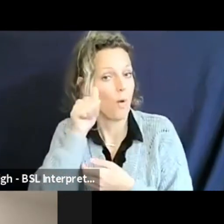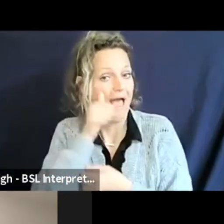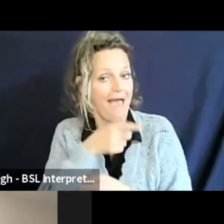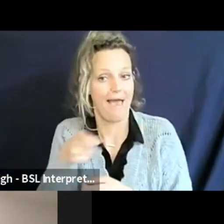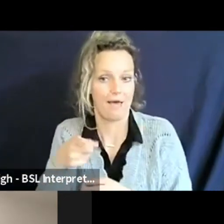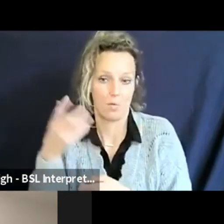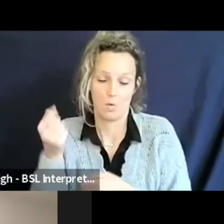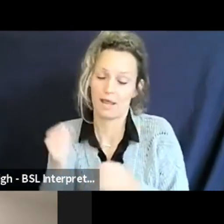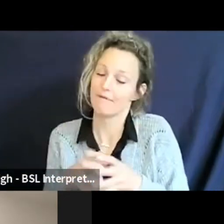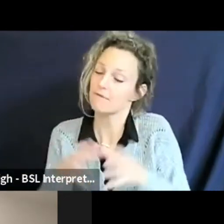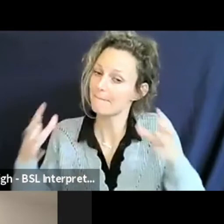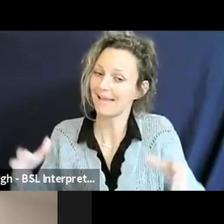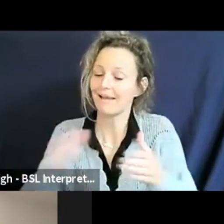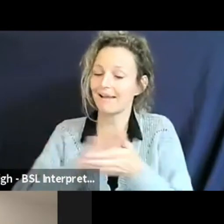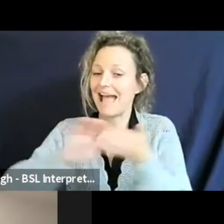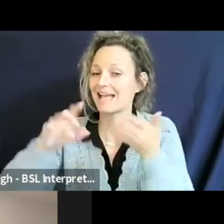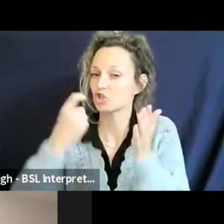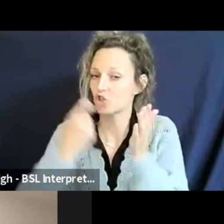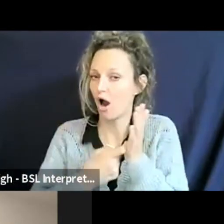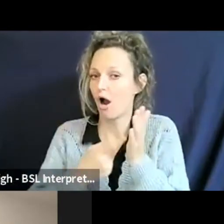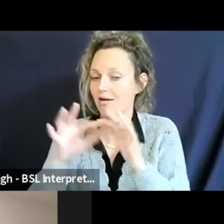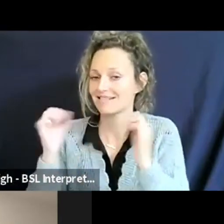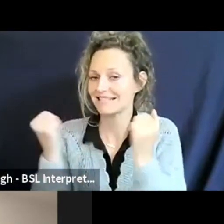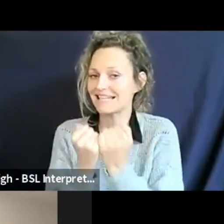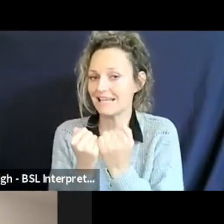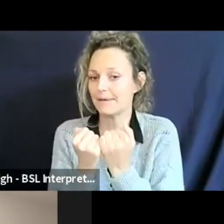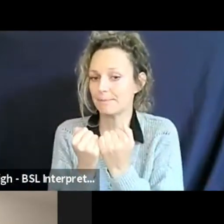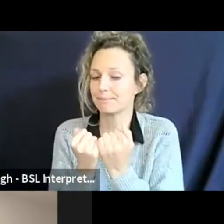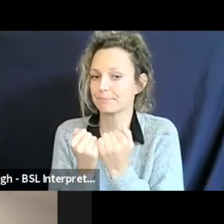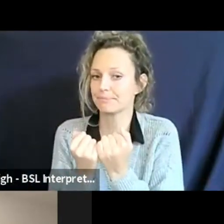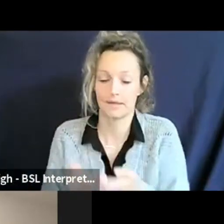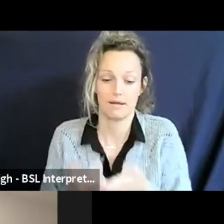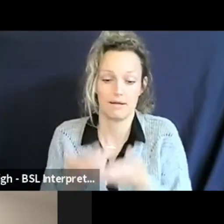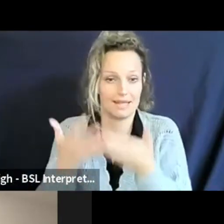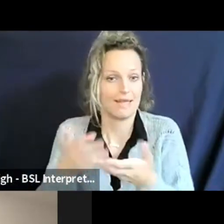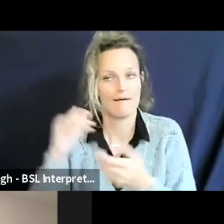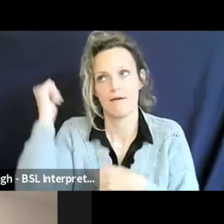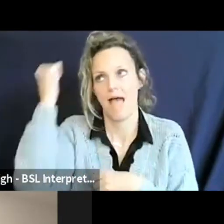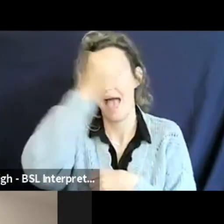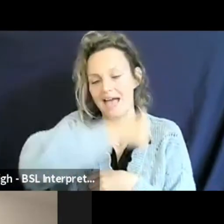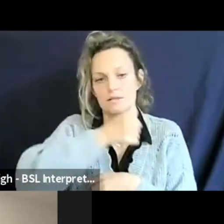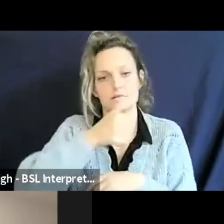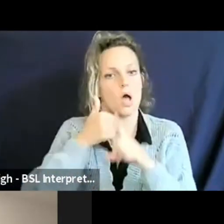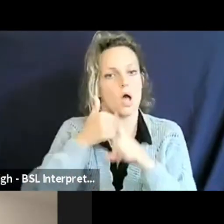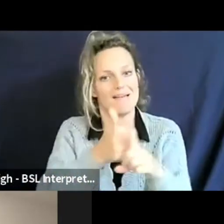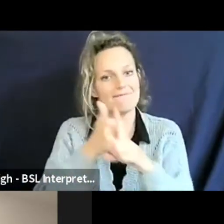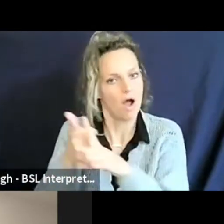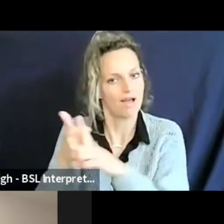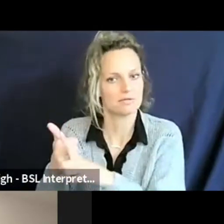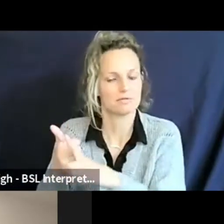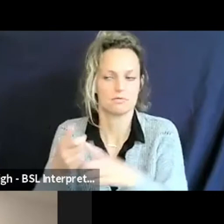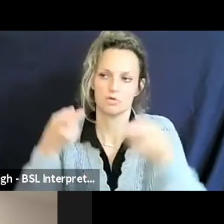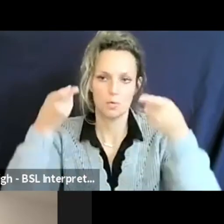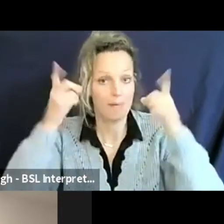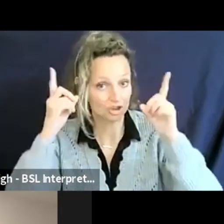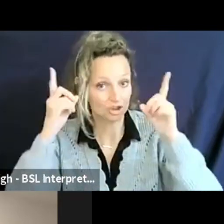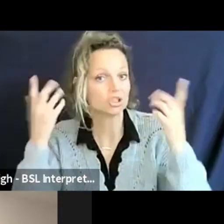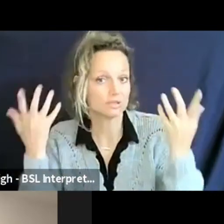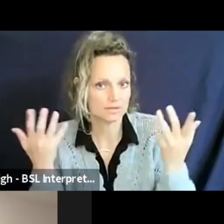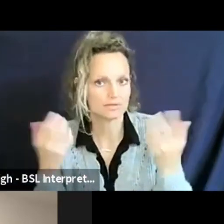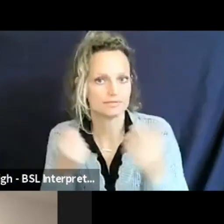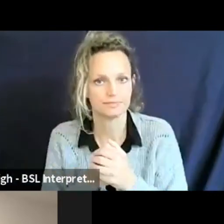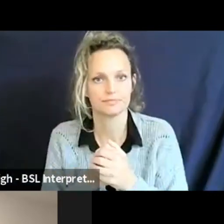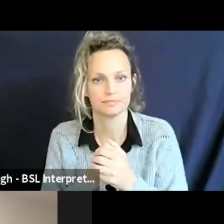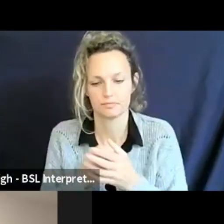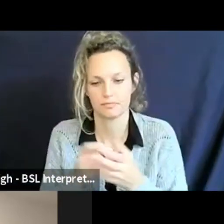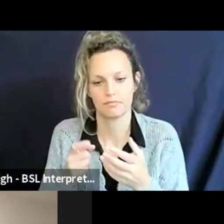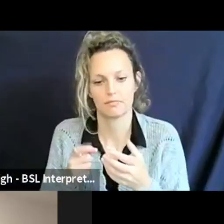Where they get support as well.